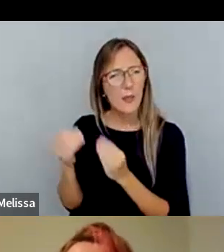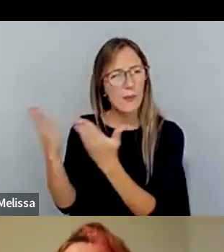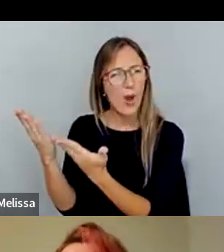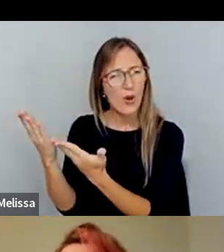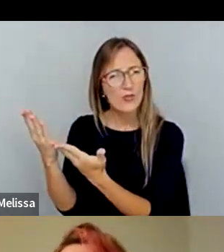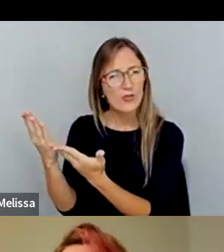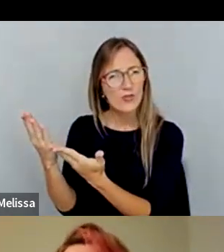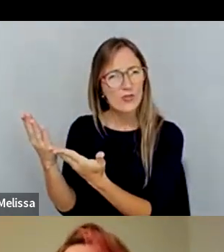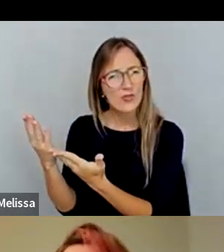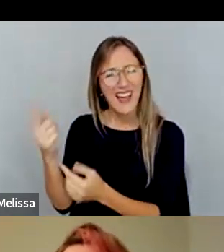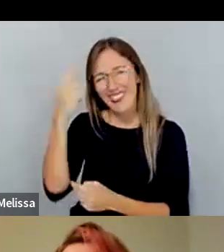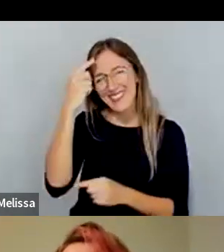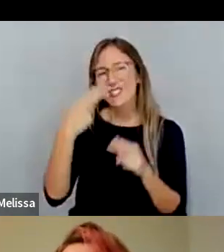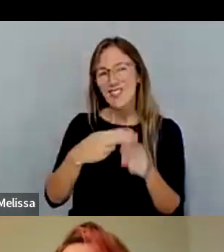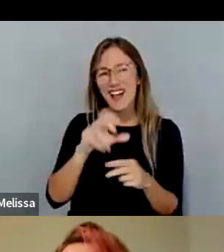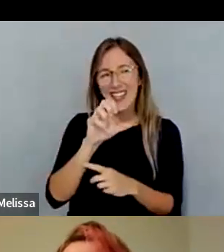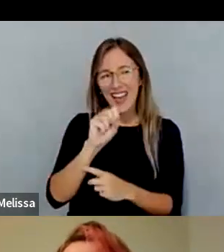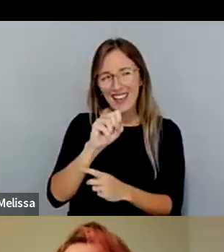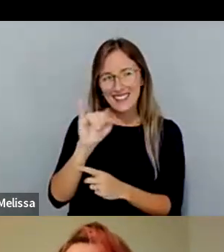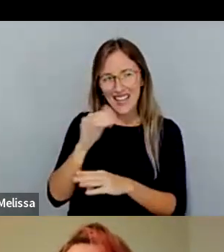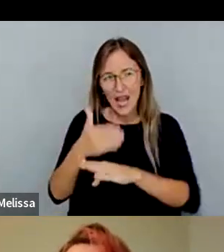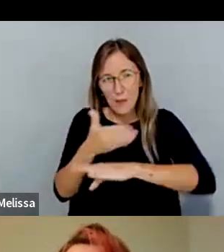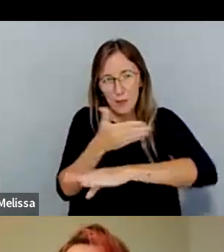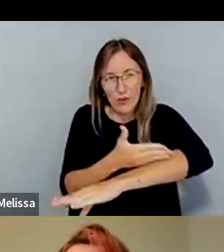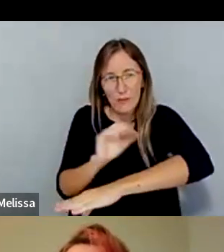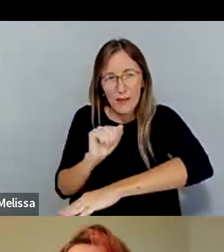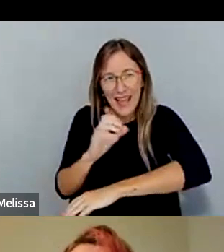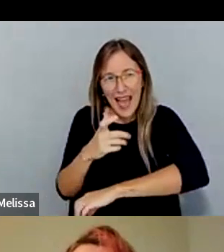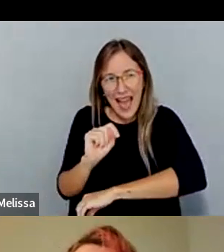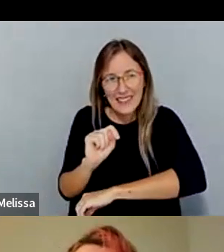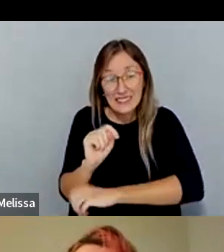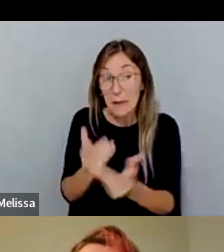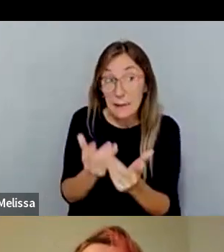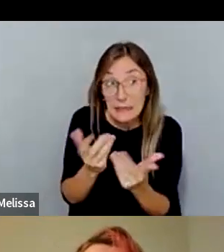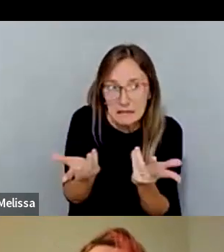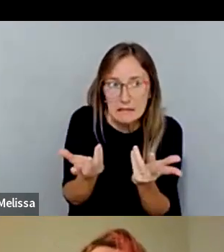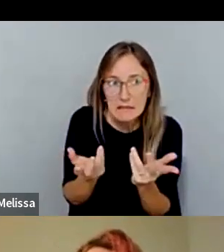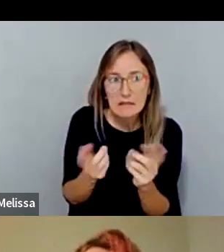out a link -- I was trying to remember when you were talking. I think it's